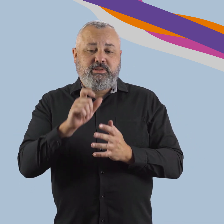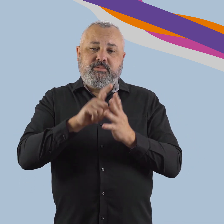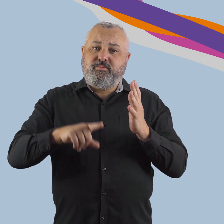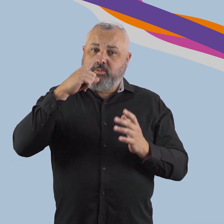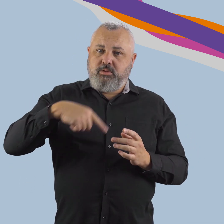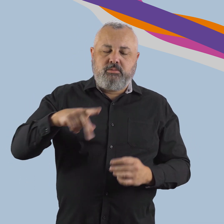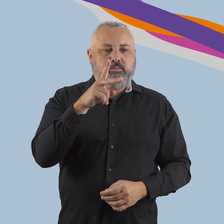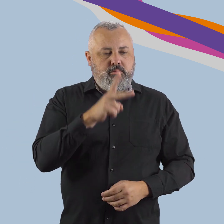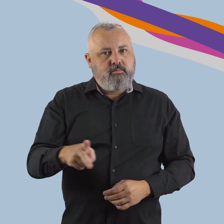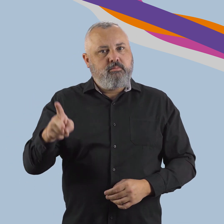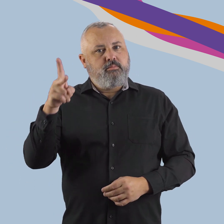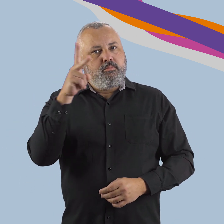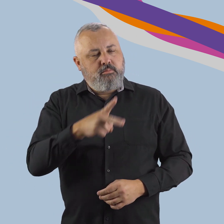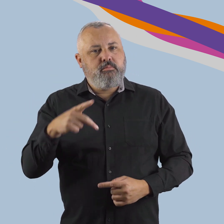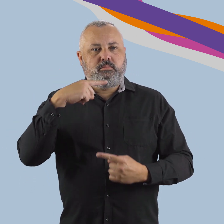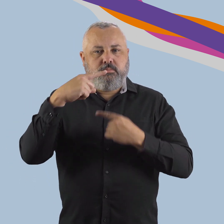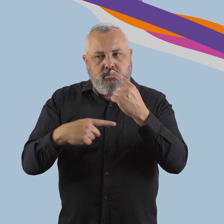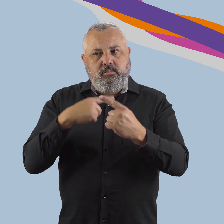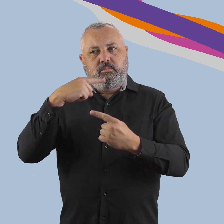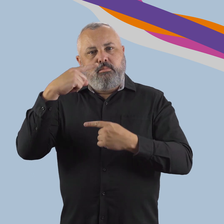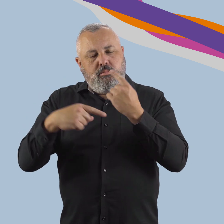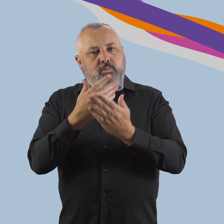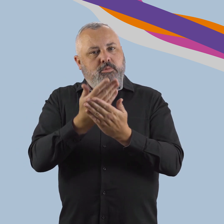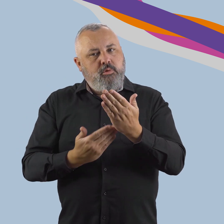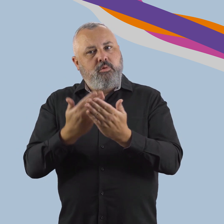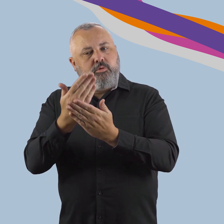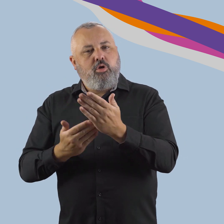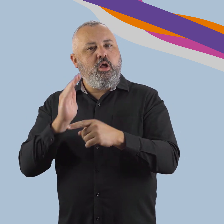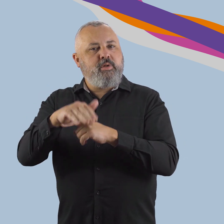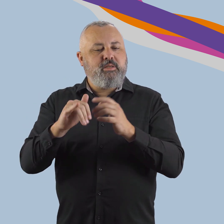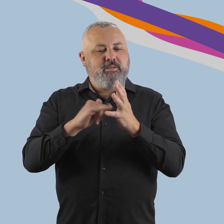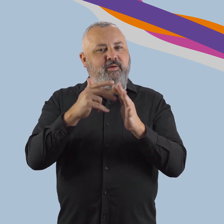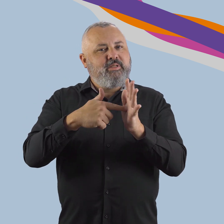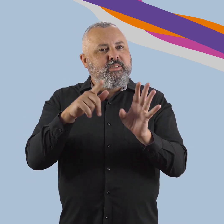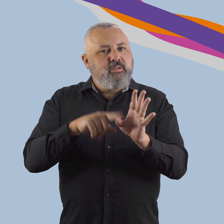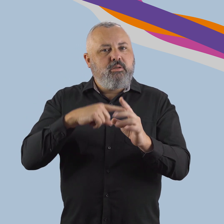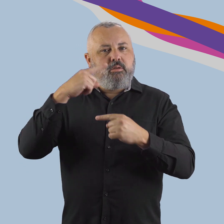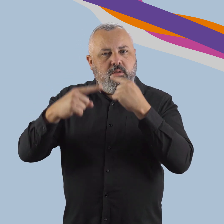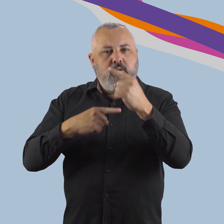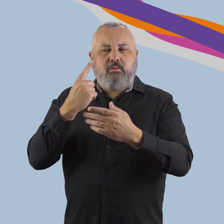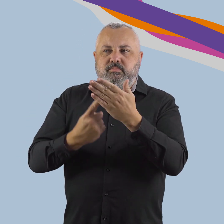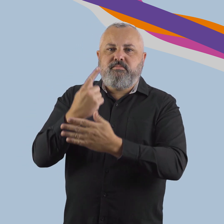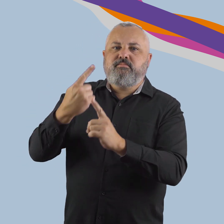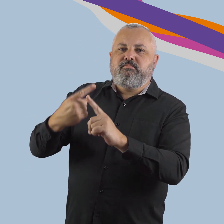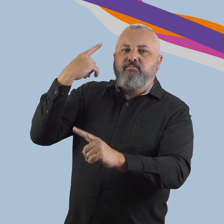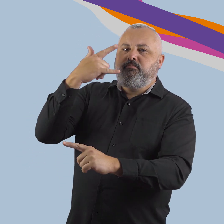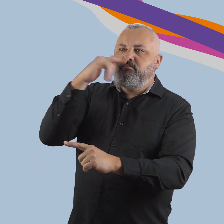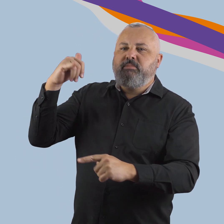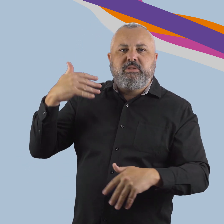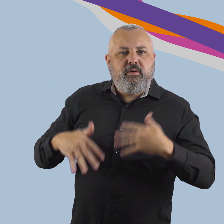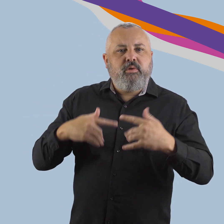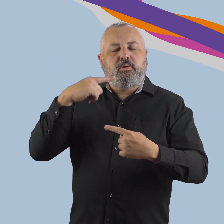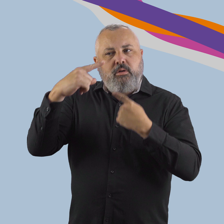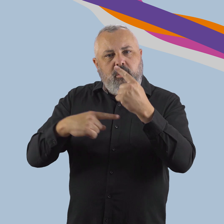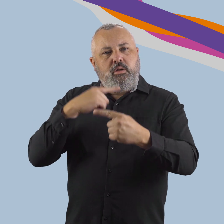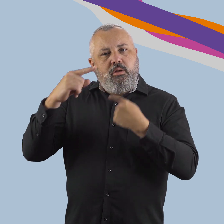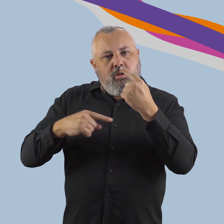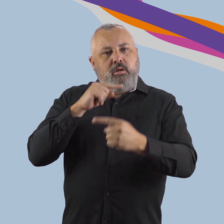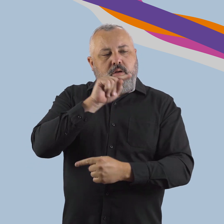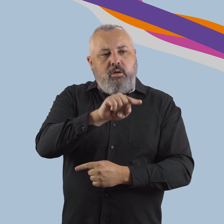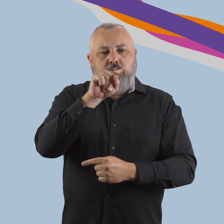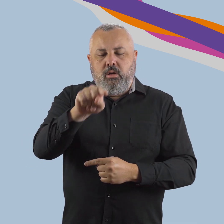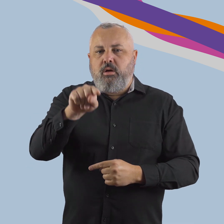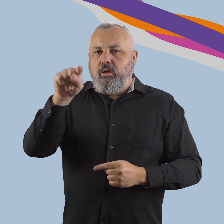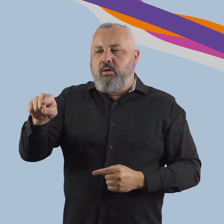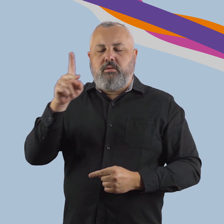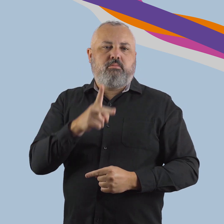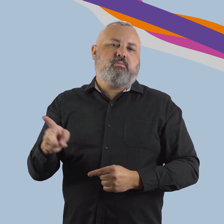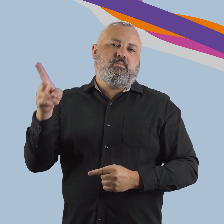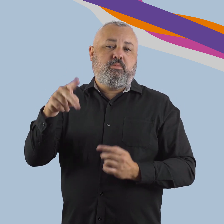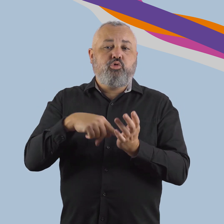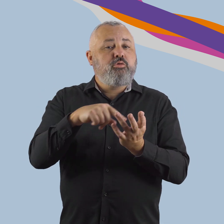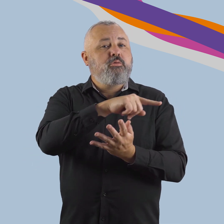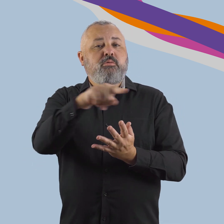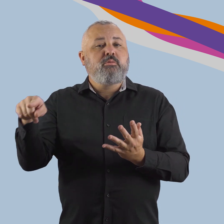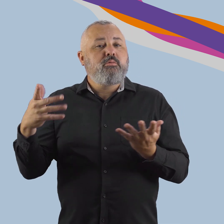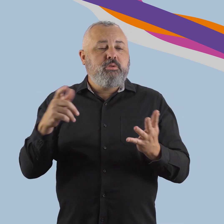People with disability have repeatedly told their stories about safety and the consequences of lack of safety —